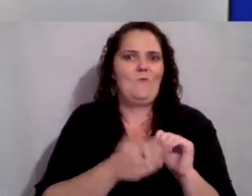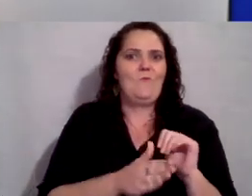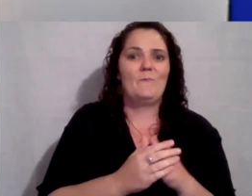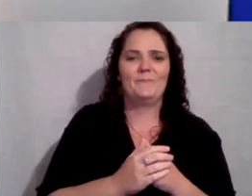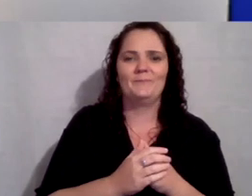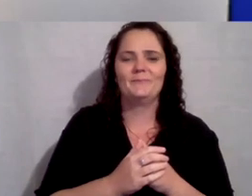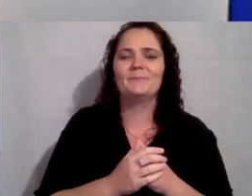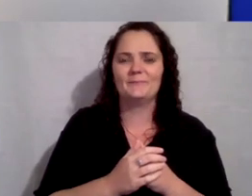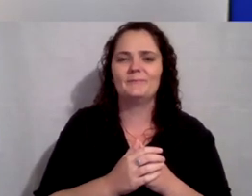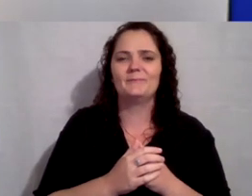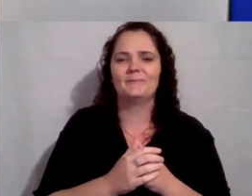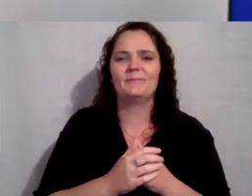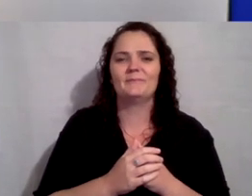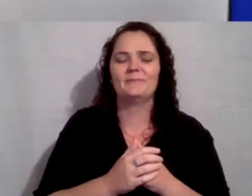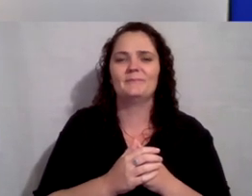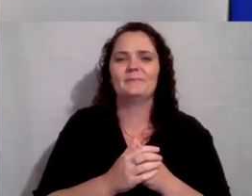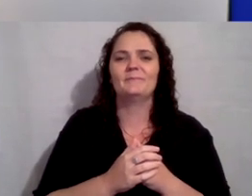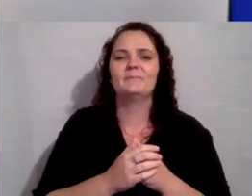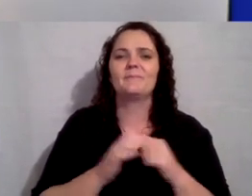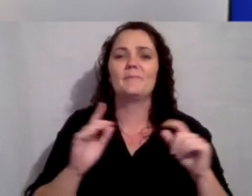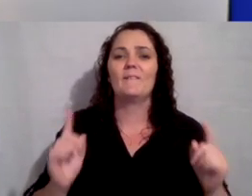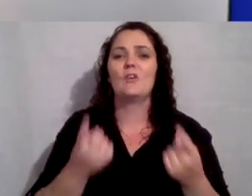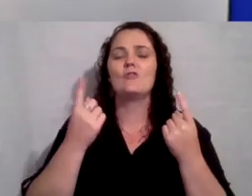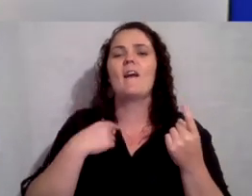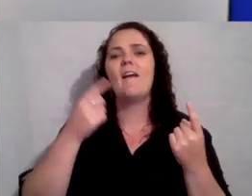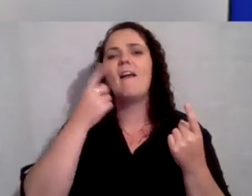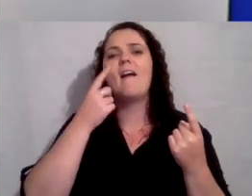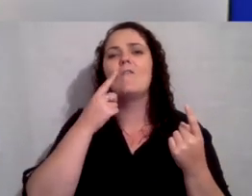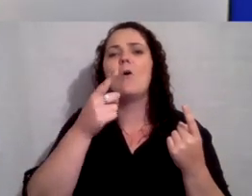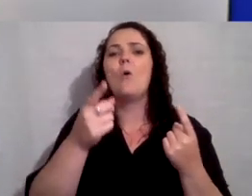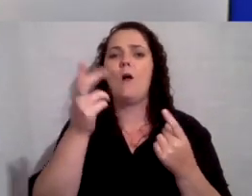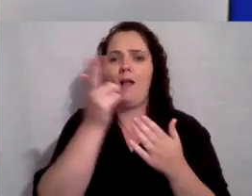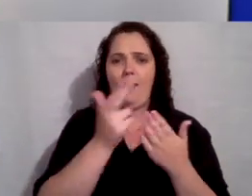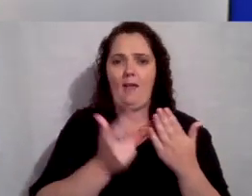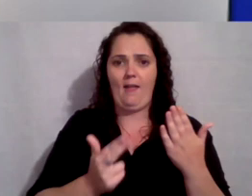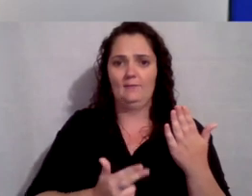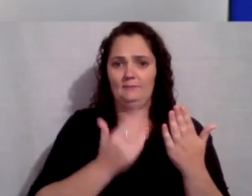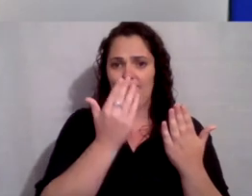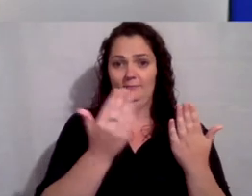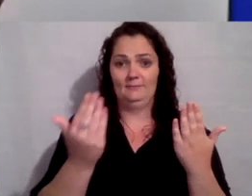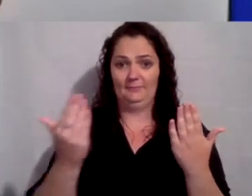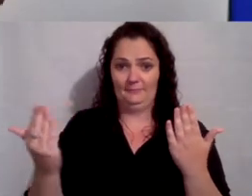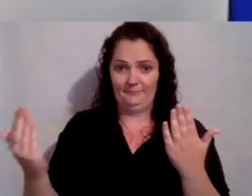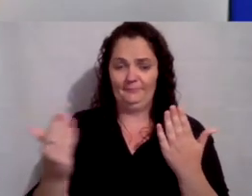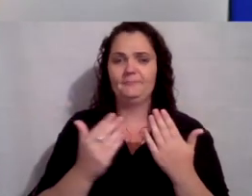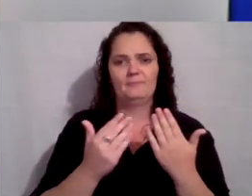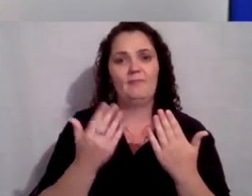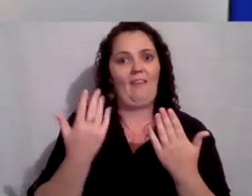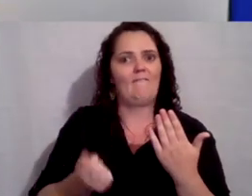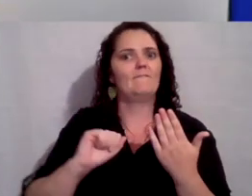Alright so let's start first with looking at some works from the QAGOMA Collection and I want to look at these works to introduce some